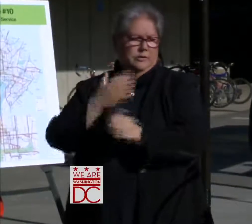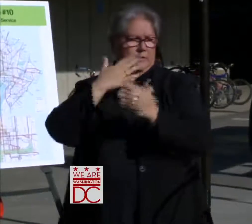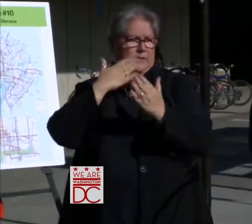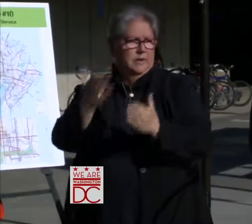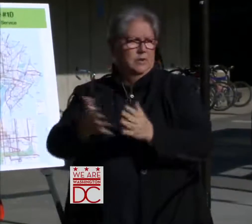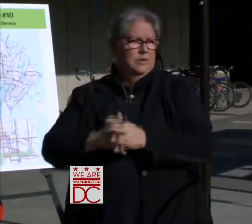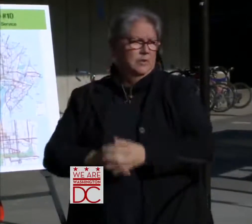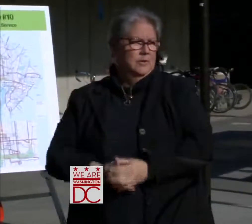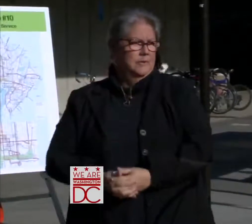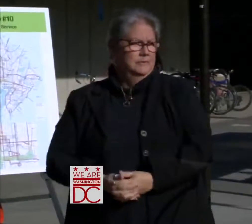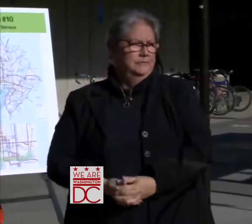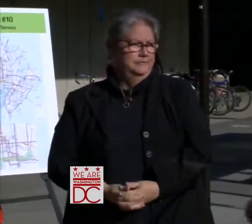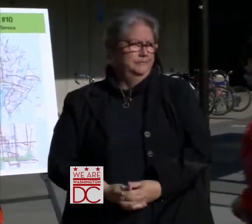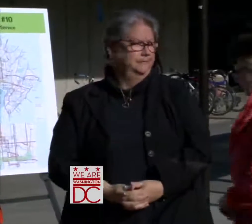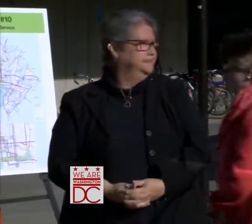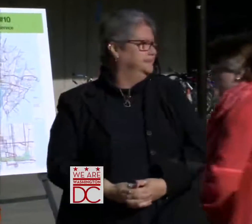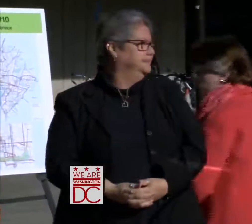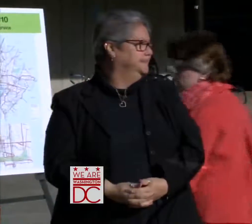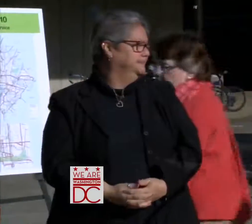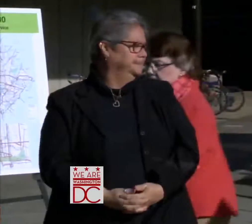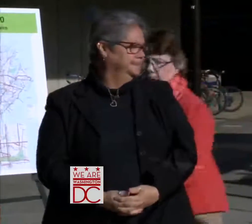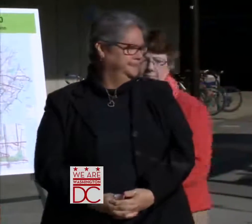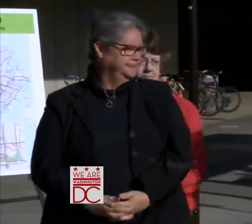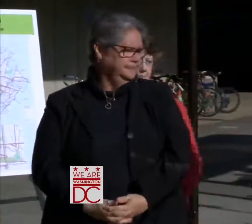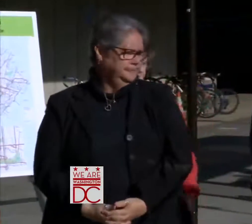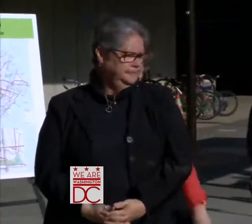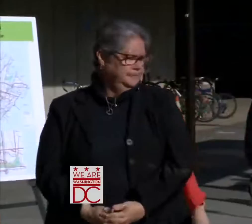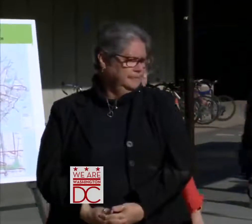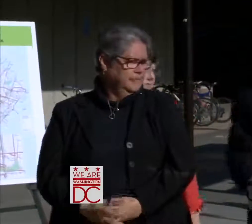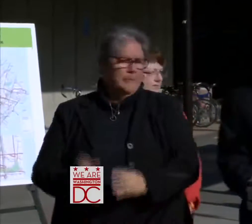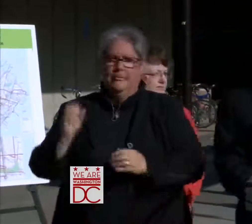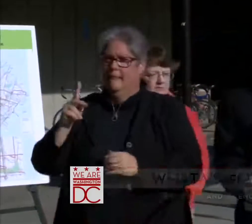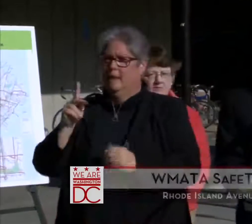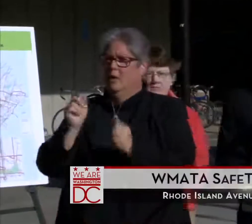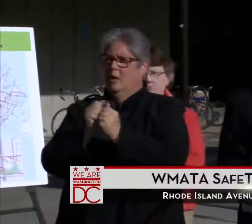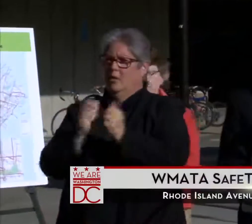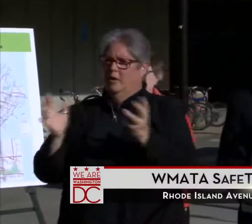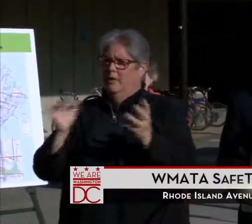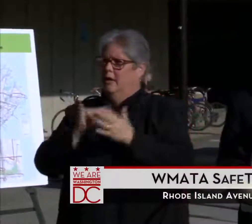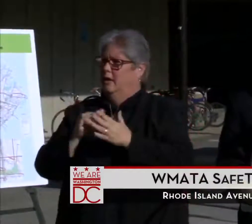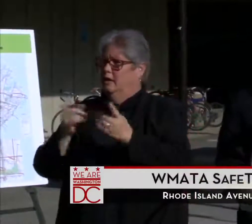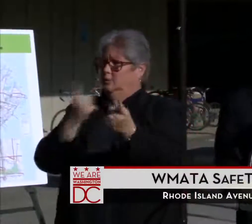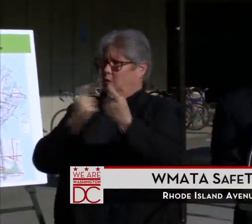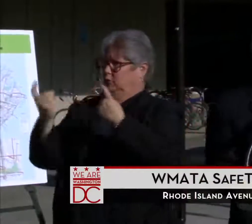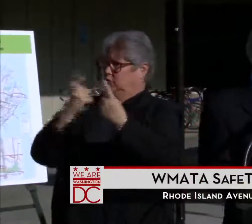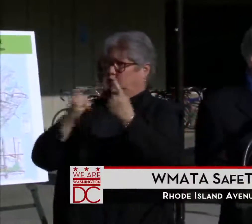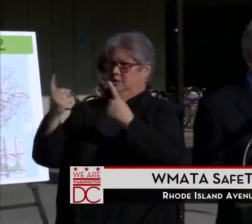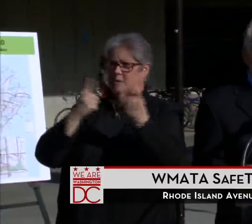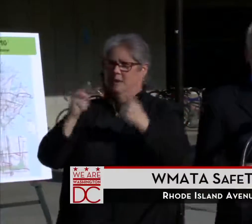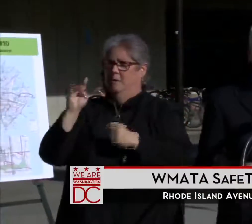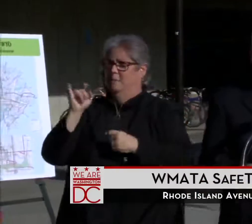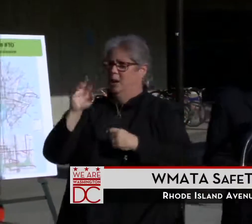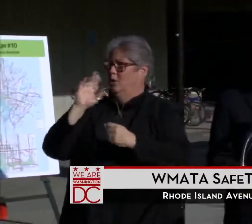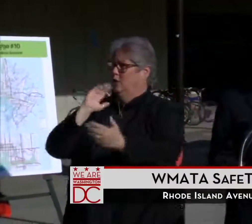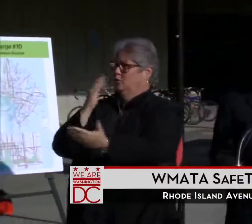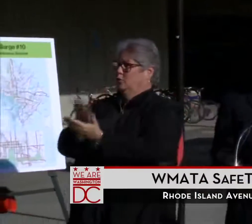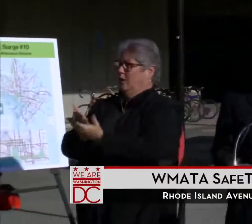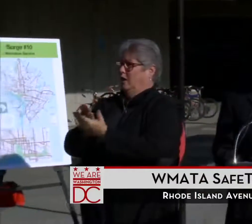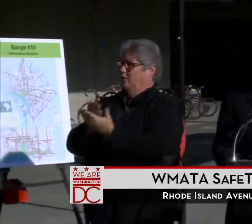THANK YOU. OKAY. WITH THAT WE WOULD BE GLAD TO TAKE ANY QUESTIONS. THE MAYOR HAS ARRIVED AND WE WILL BE GLAD TO TAKE QUESTIONS